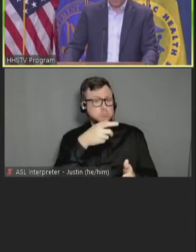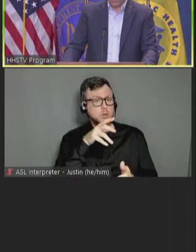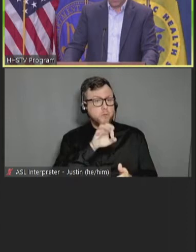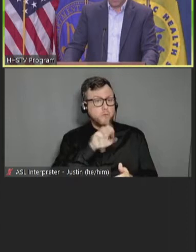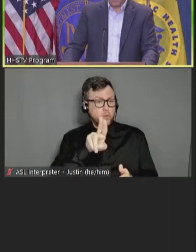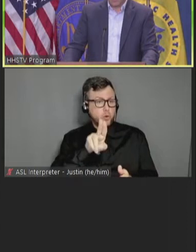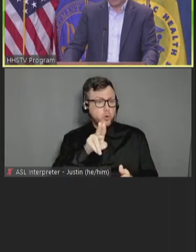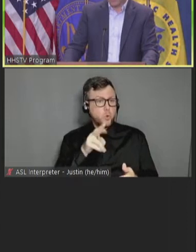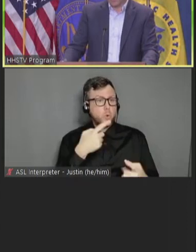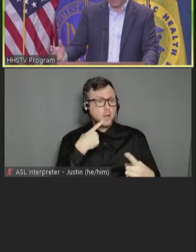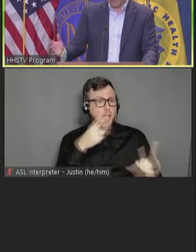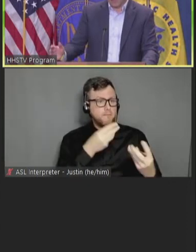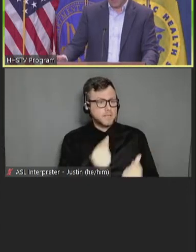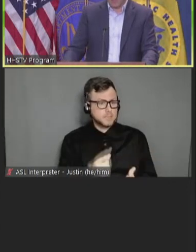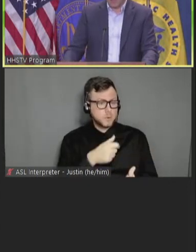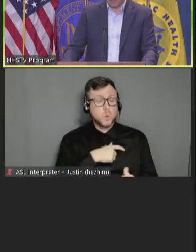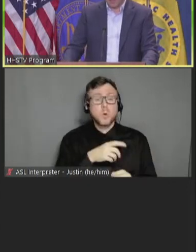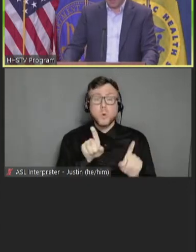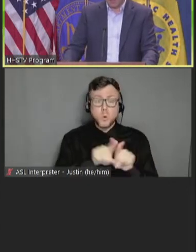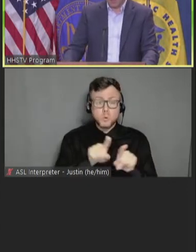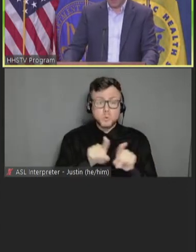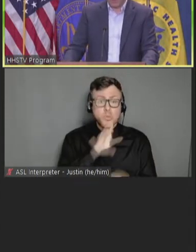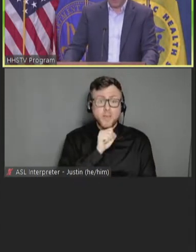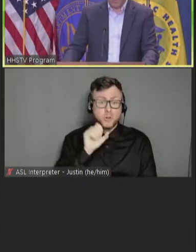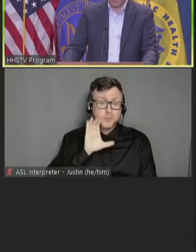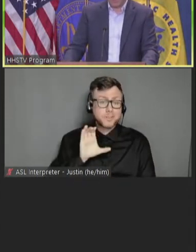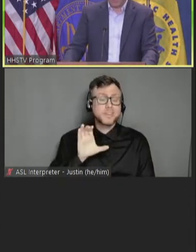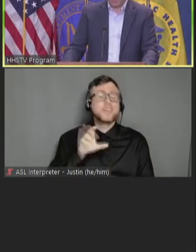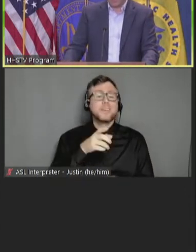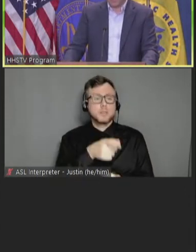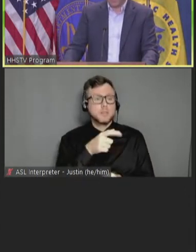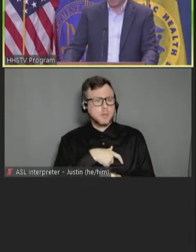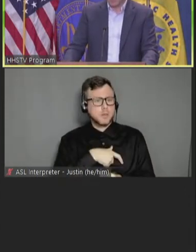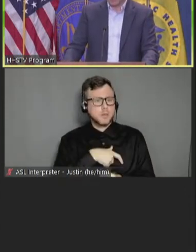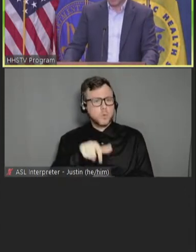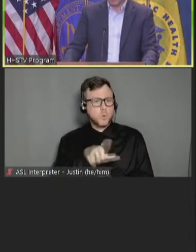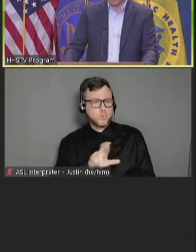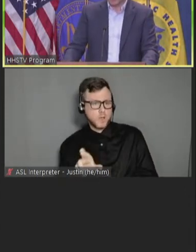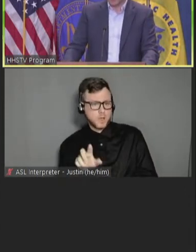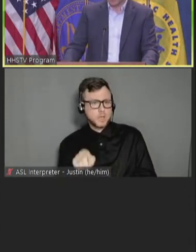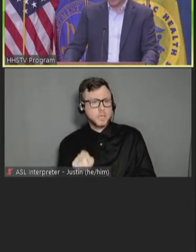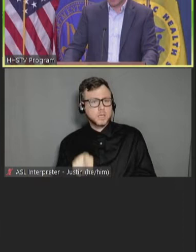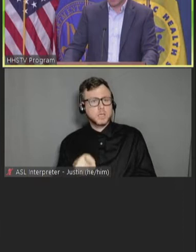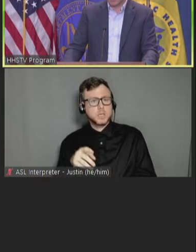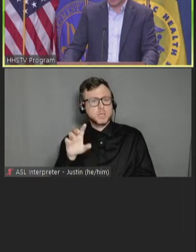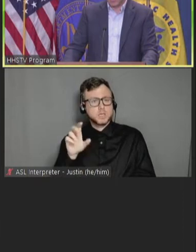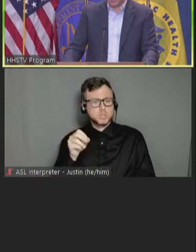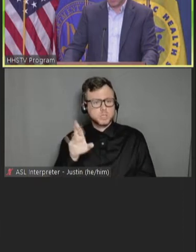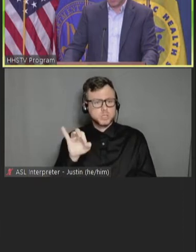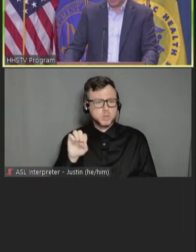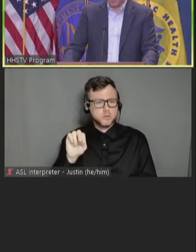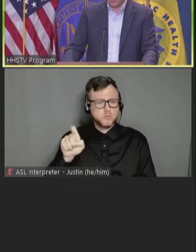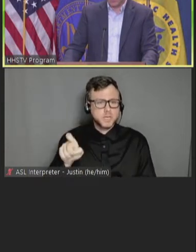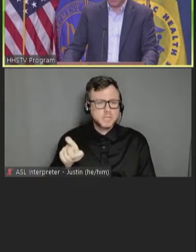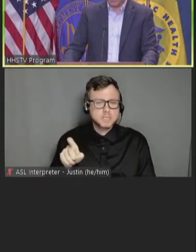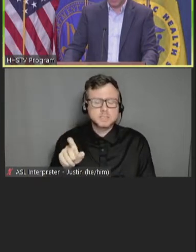or in the elderly. And on the lower right there is the shingrix clinical data represented in yellow,